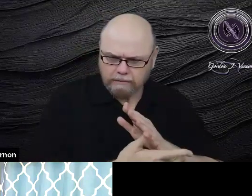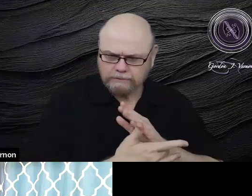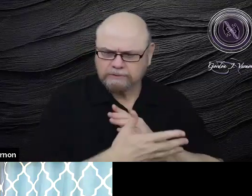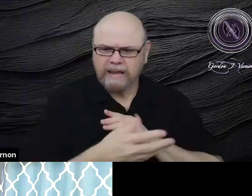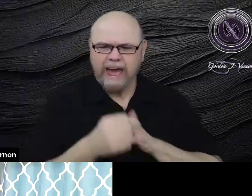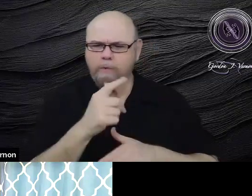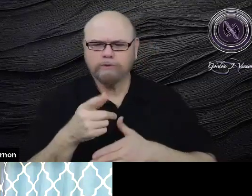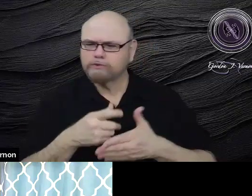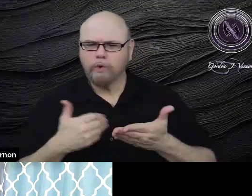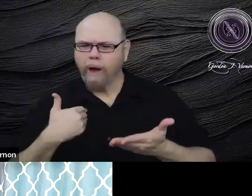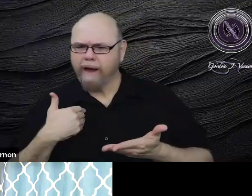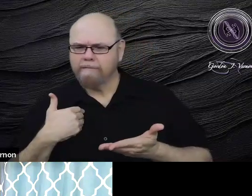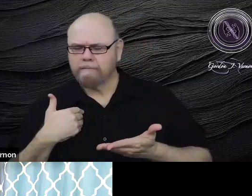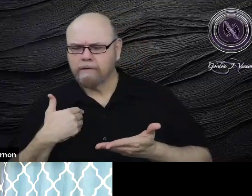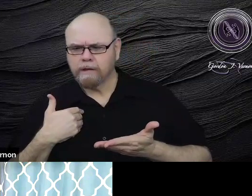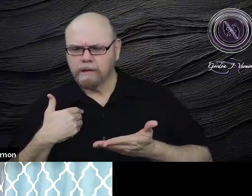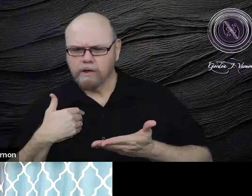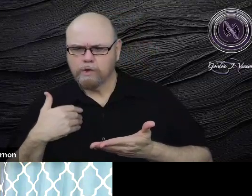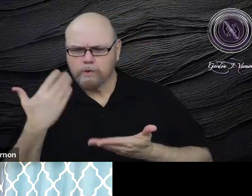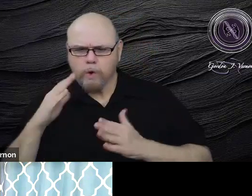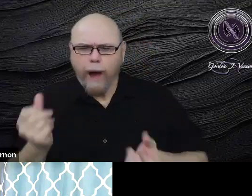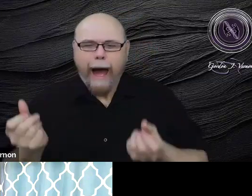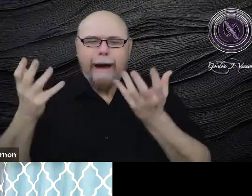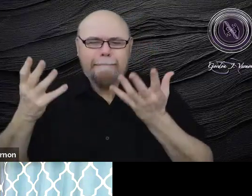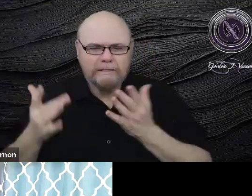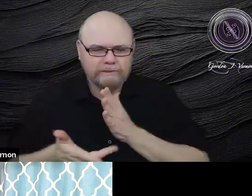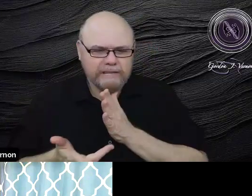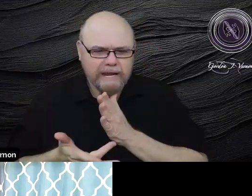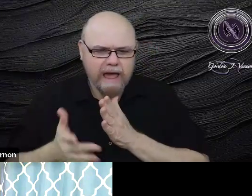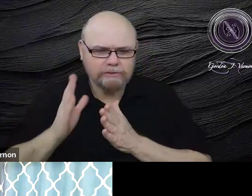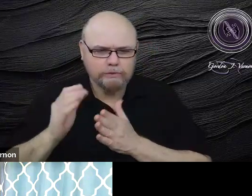if we want to understand why in real life some participants,